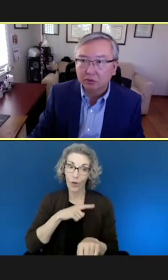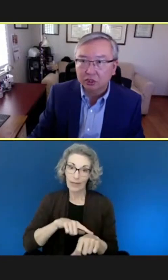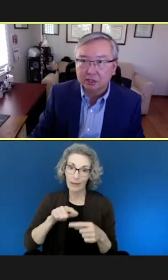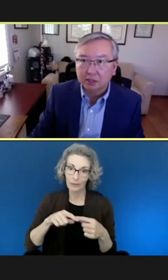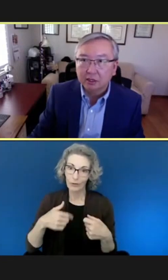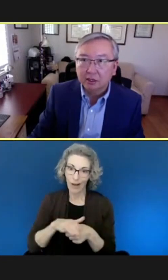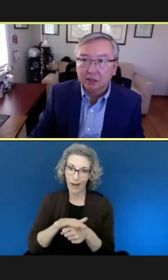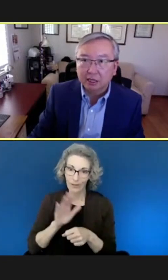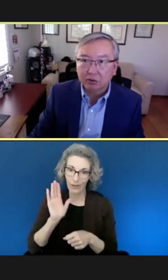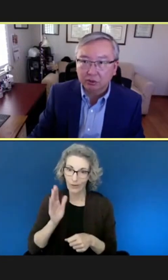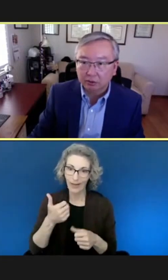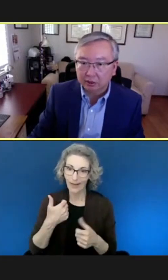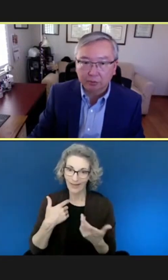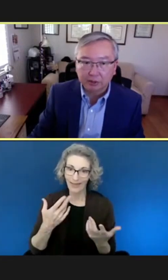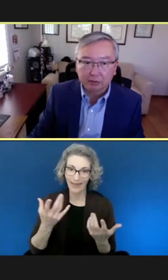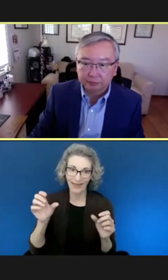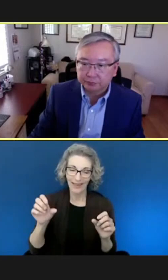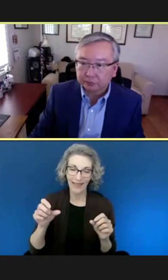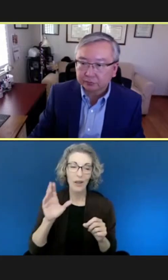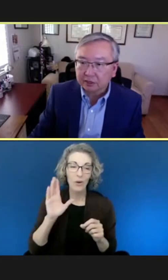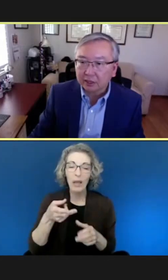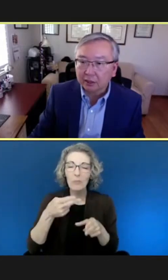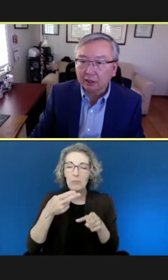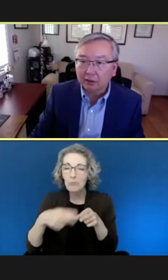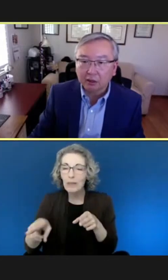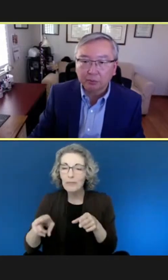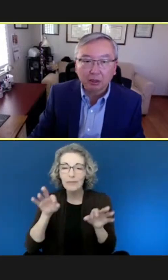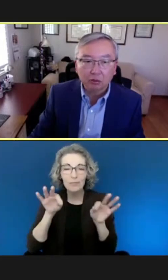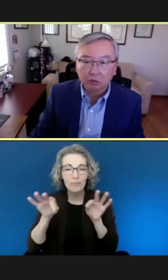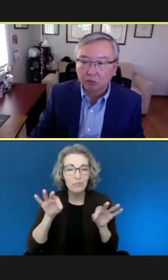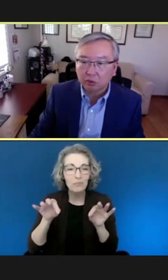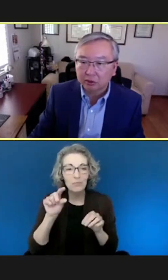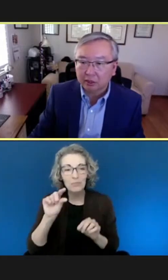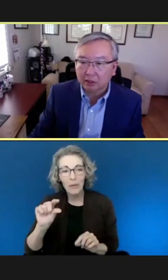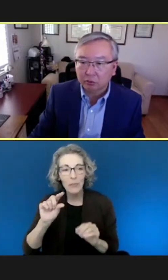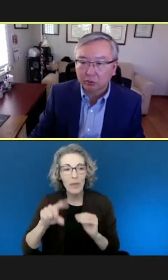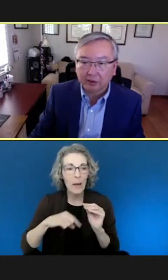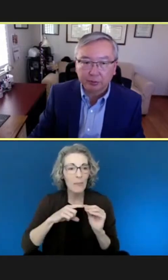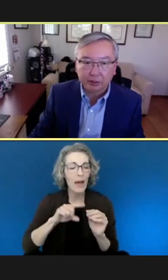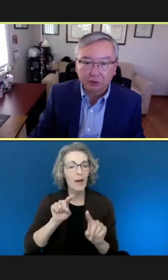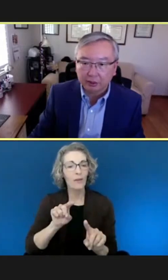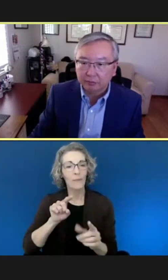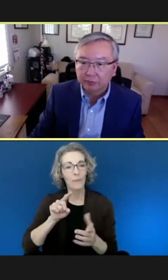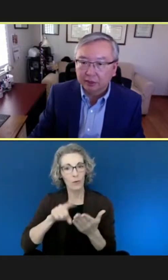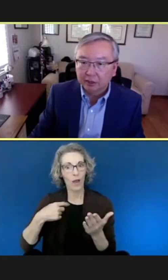I'm going to just tell you a little bit about what we have been doing.